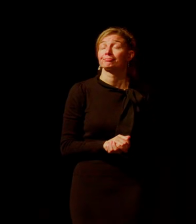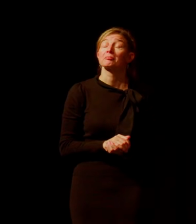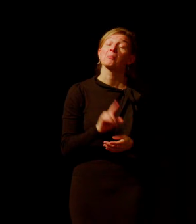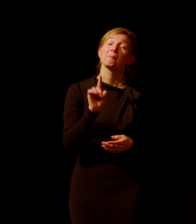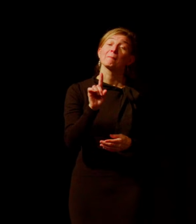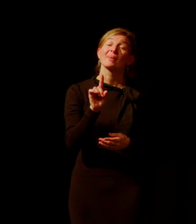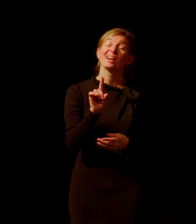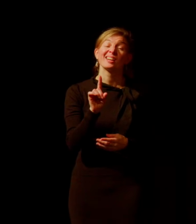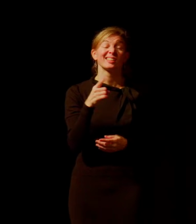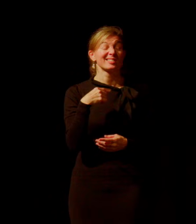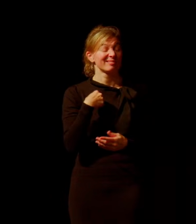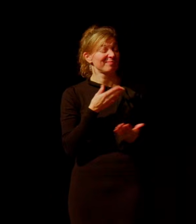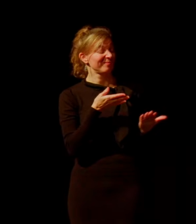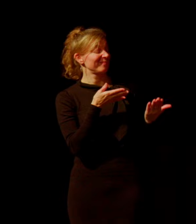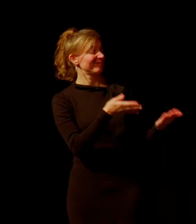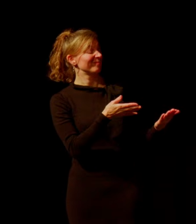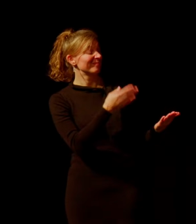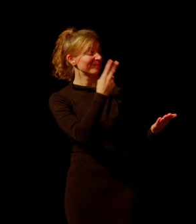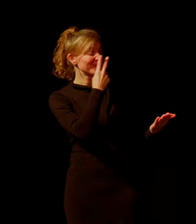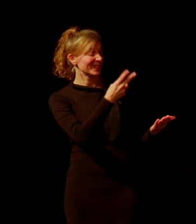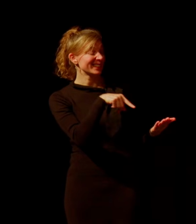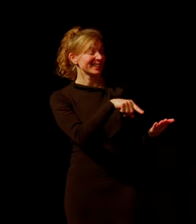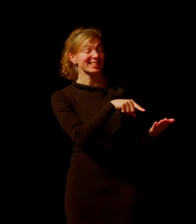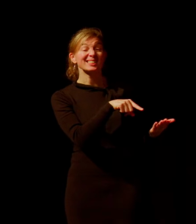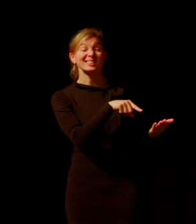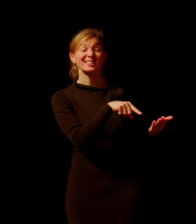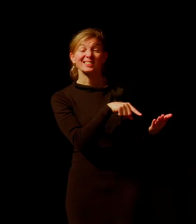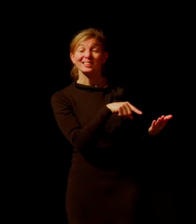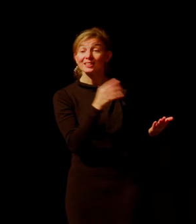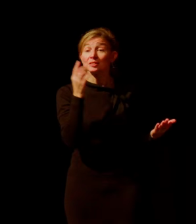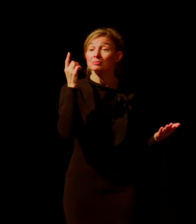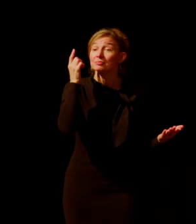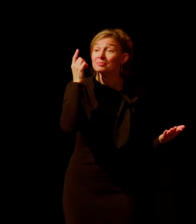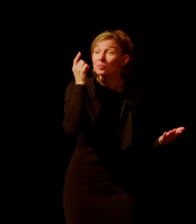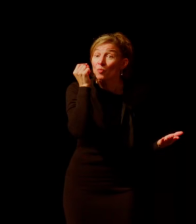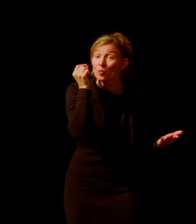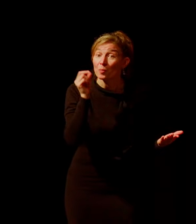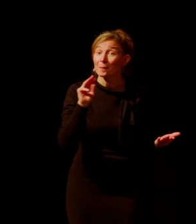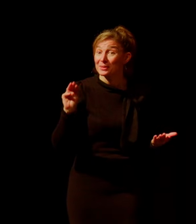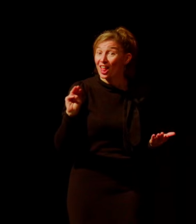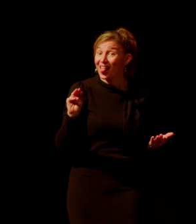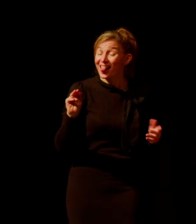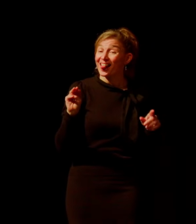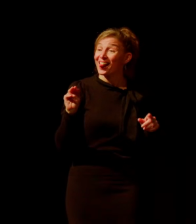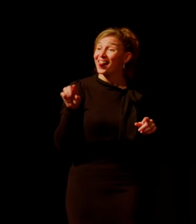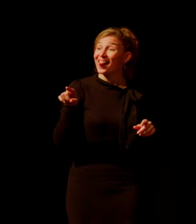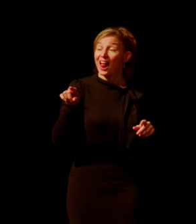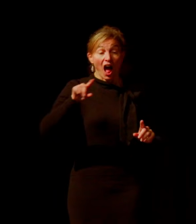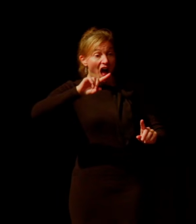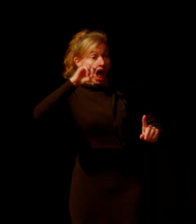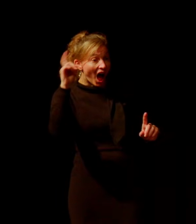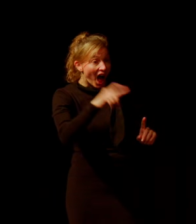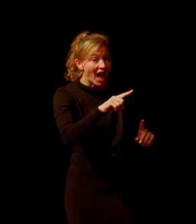Just like me, Michelle has actually never made the ask. Ask Dave to do anything about it.